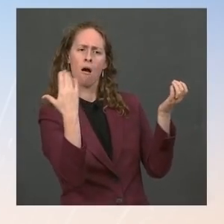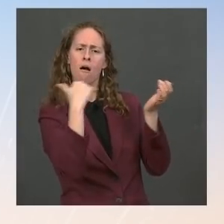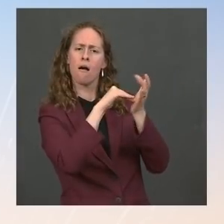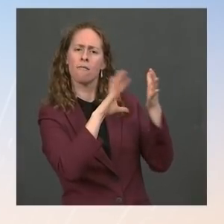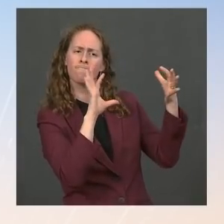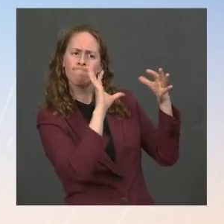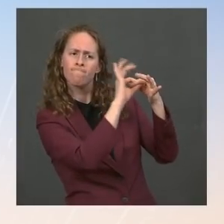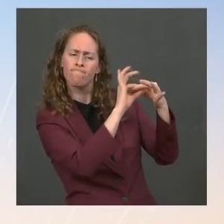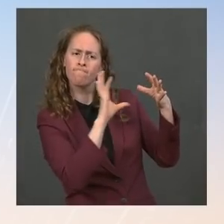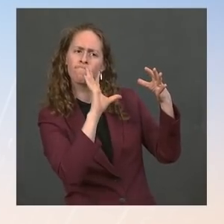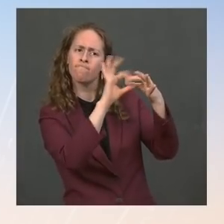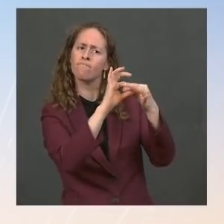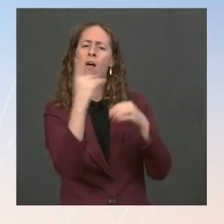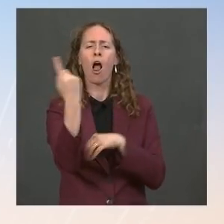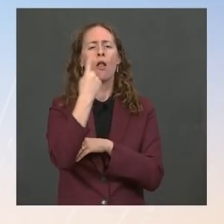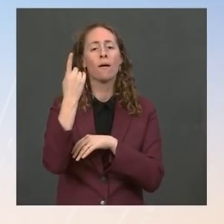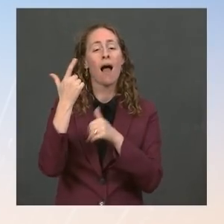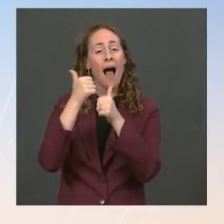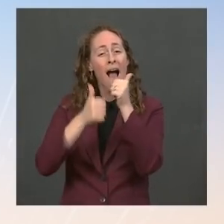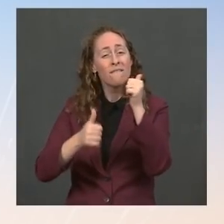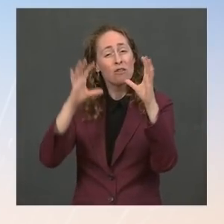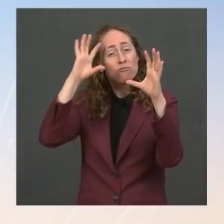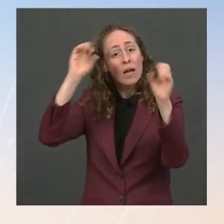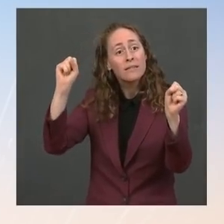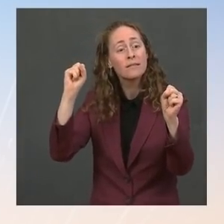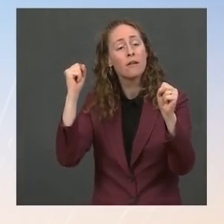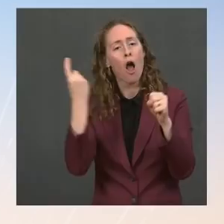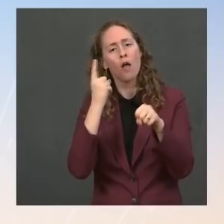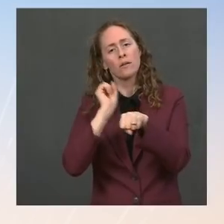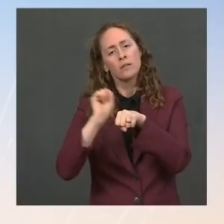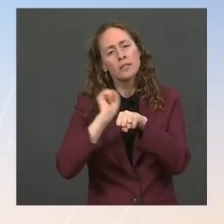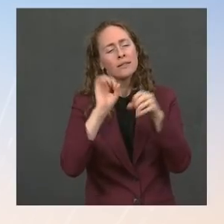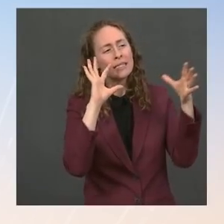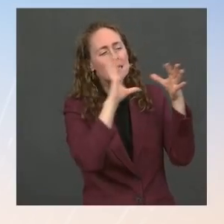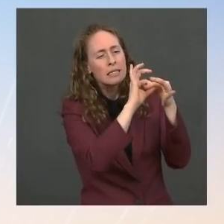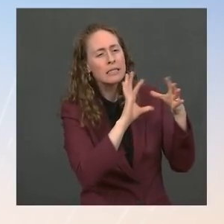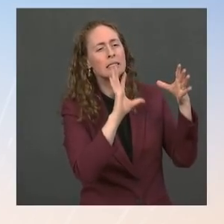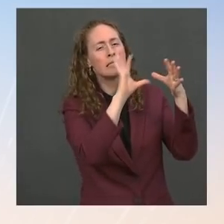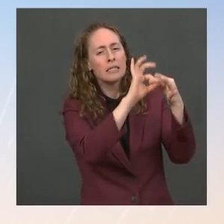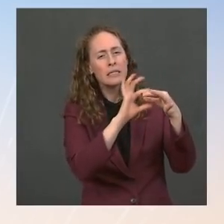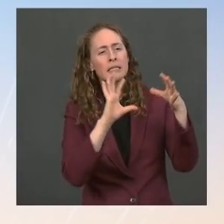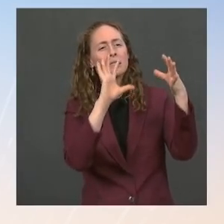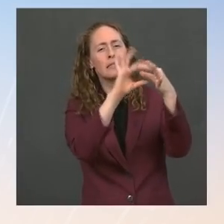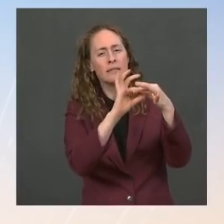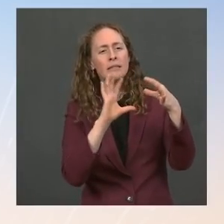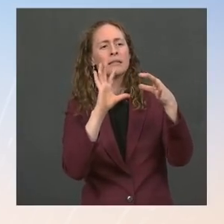from every global leader. And his commitment is to make sure we are directing our energy, our resources, our diplomacy,